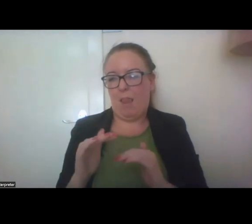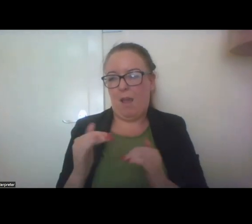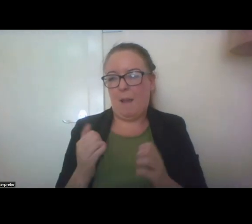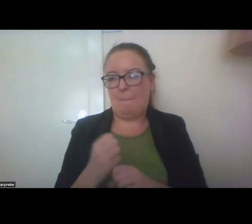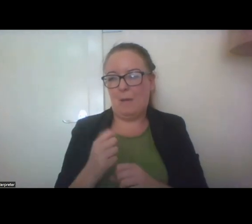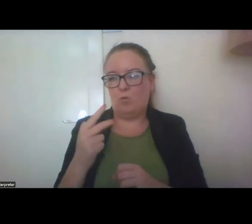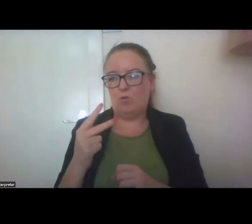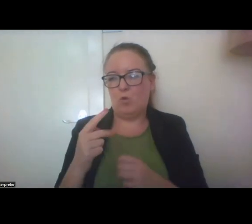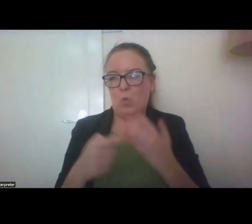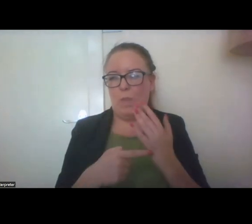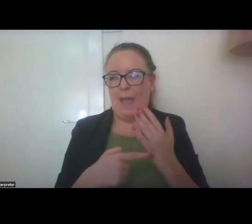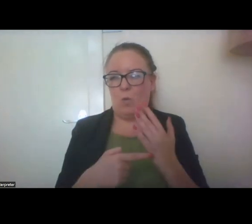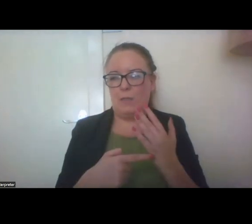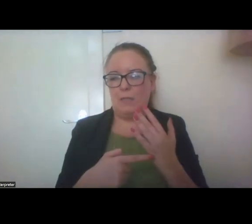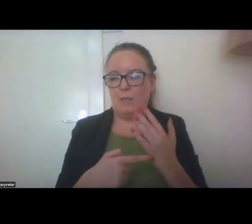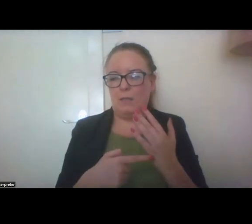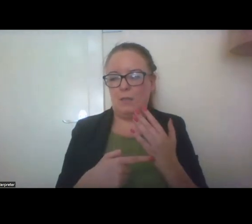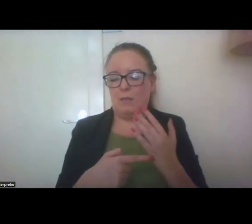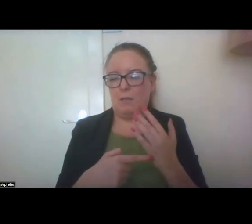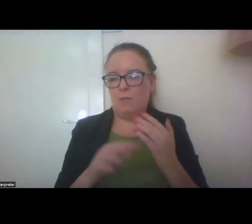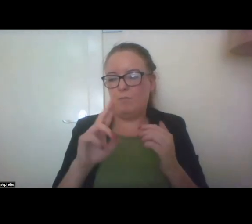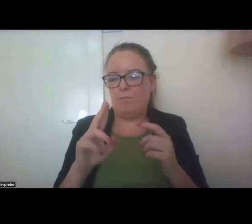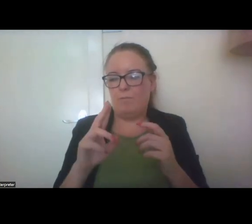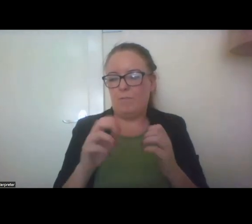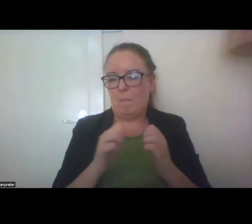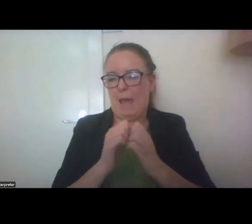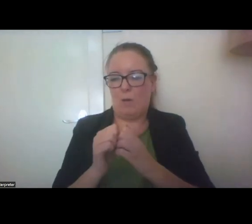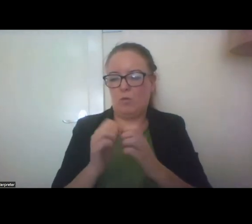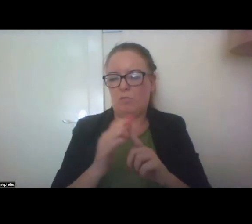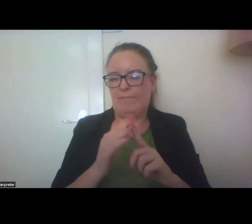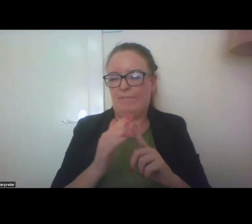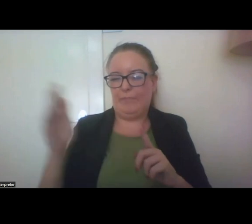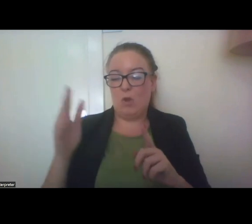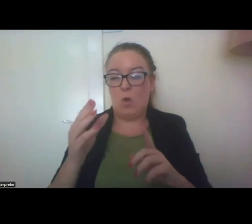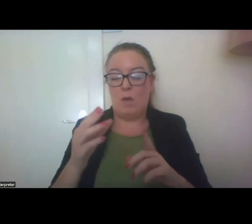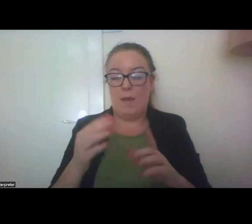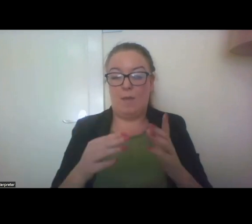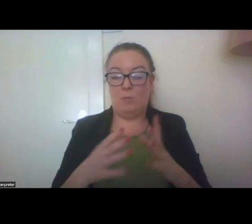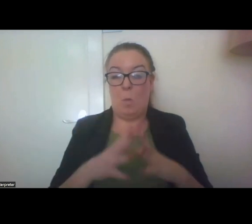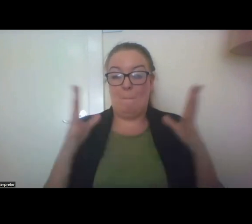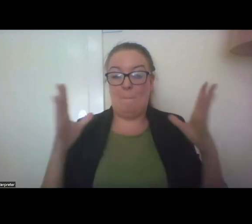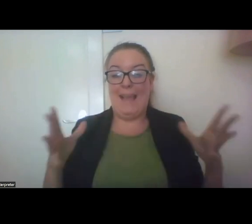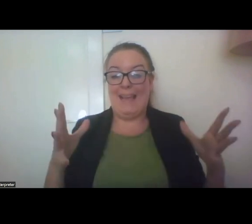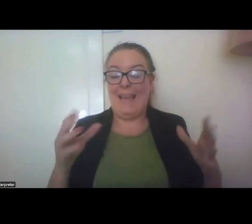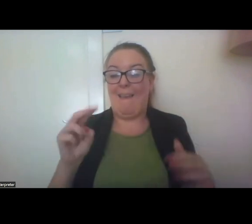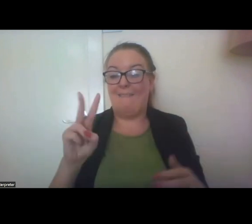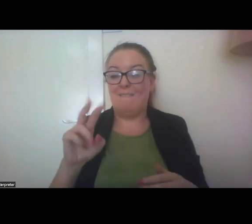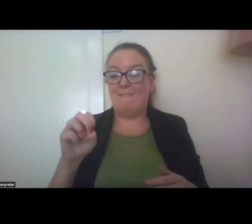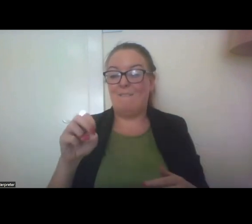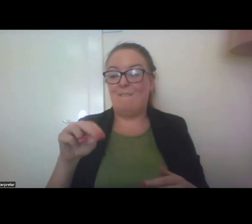up to... well, they could go into an opera house. So, that's just depending on the LEDs, but starting at two up.